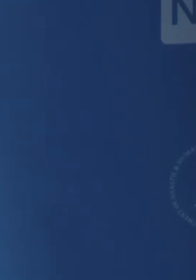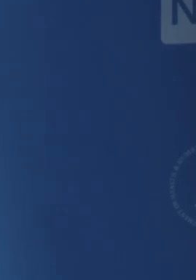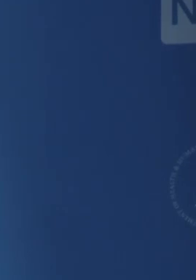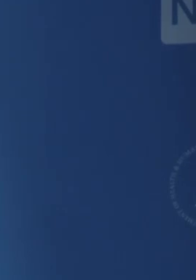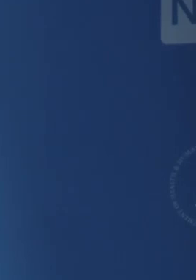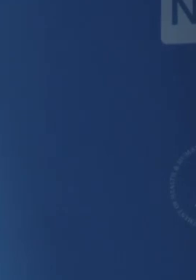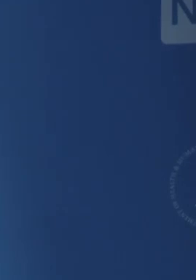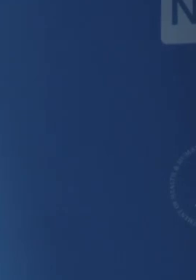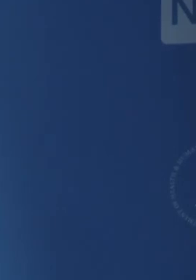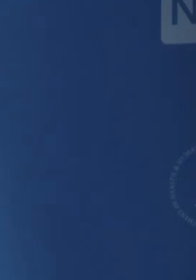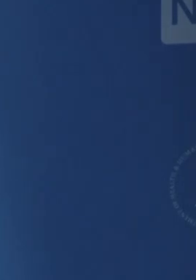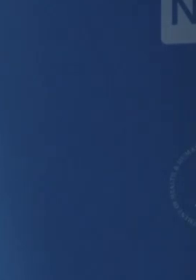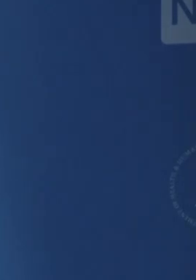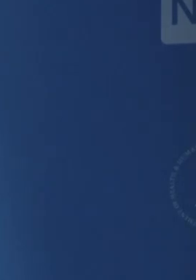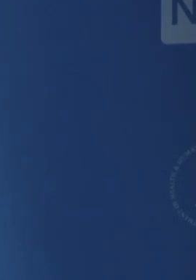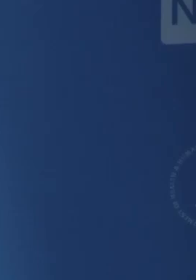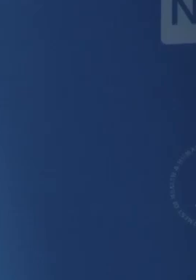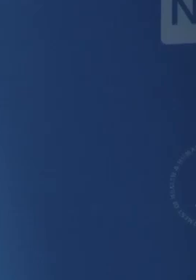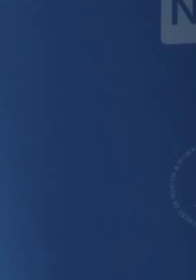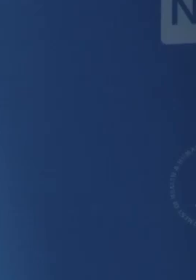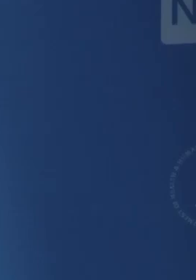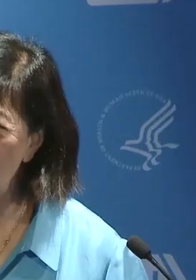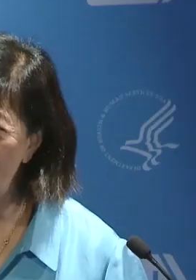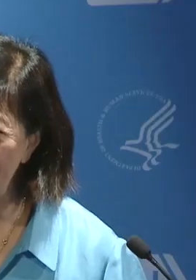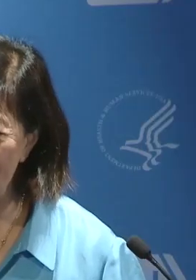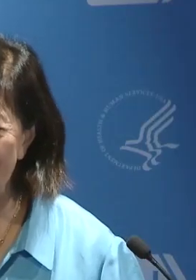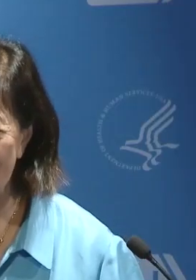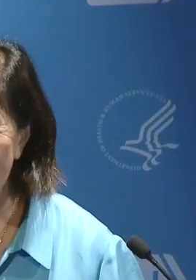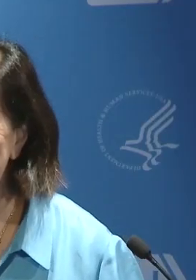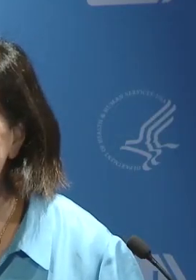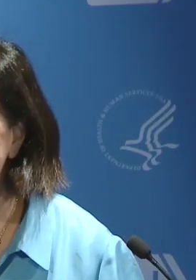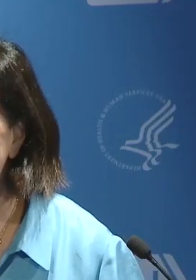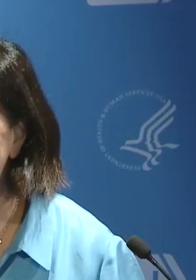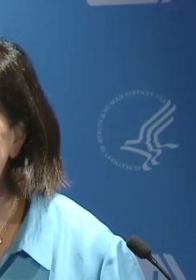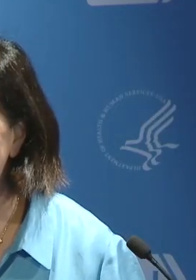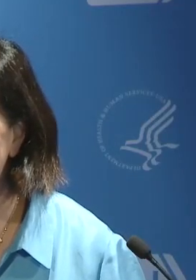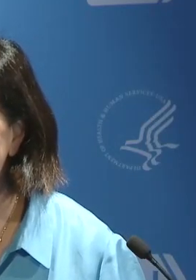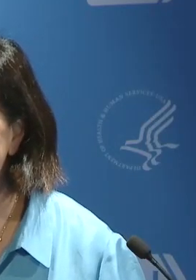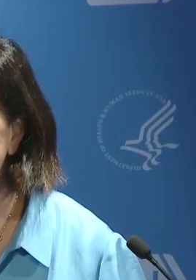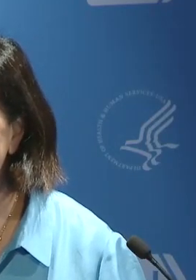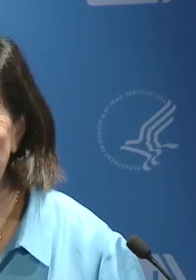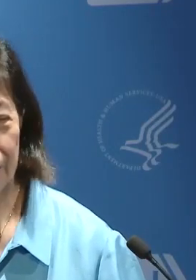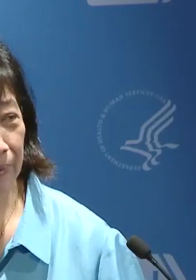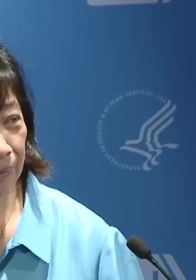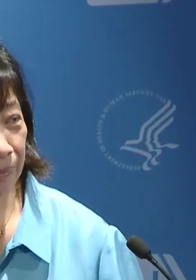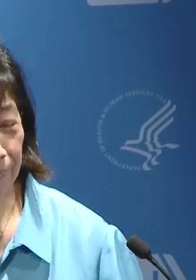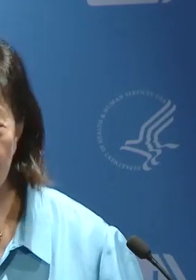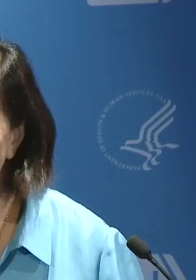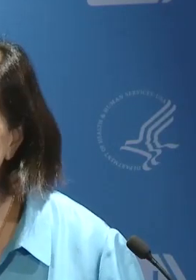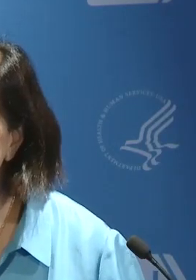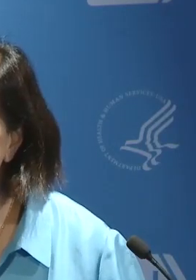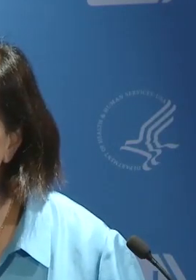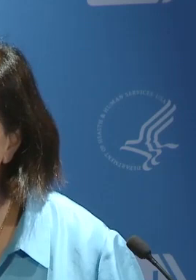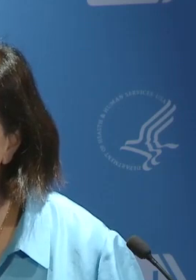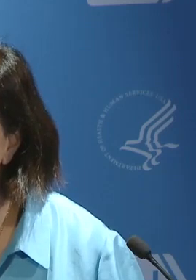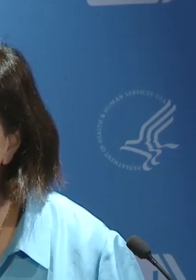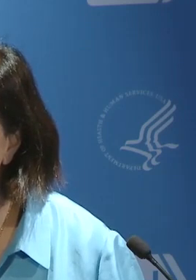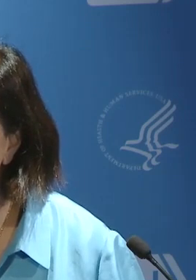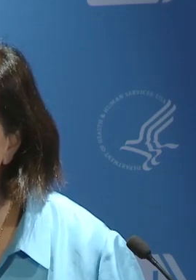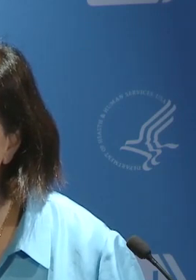THANK YOU THANK YOU FOR SUCH A HAVE A STALKER MY INITIAL IMPRESSION OF SEN. YOU TALK WAS WOW! YOU COVERED SO MANY AREAS IN CLINICAL AND BASICS.